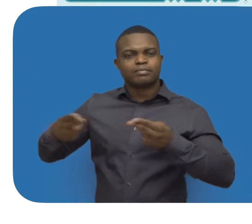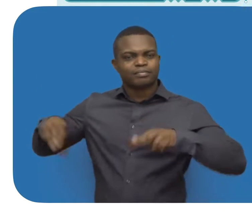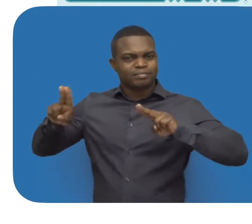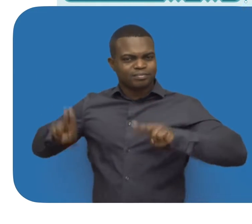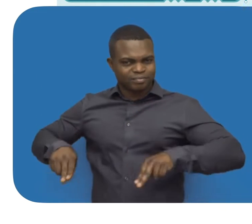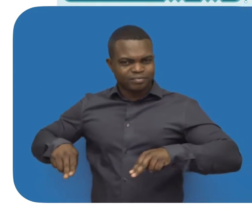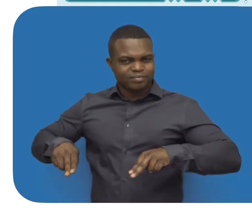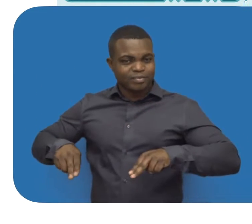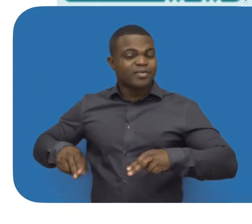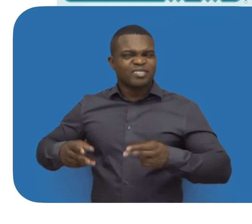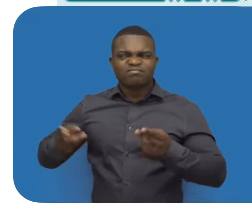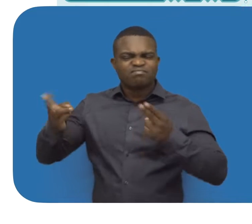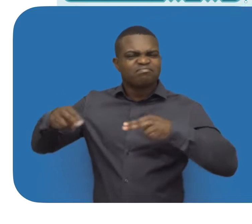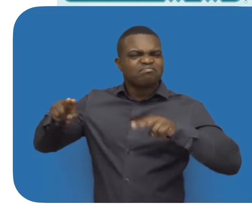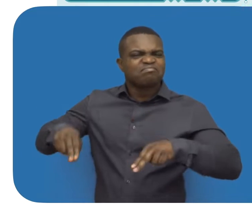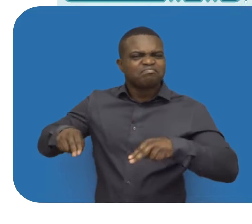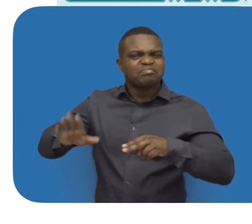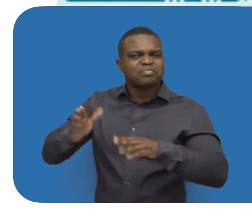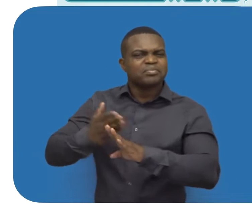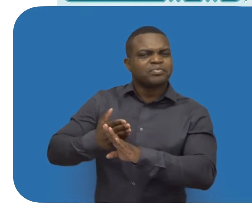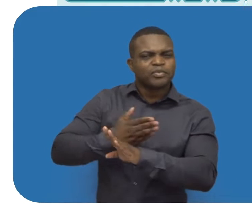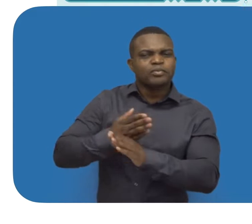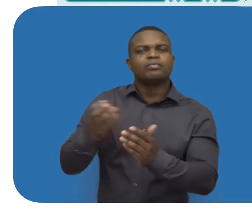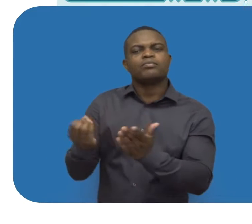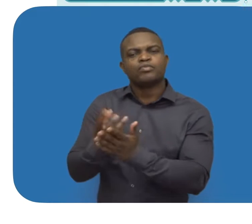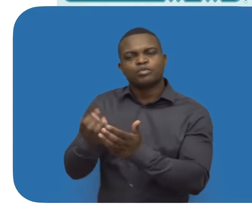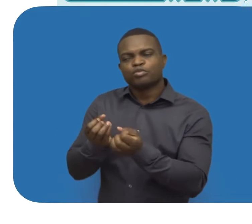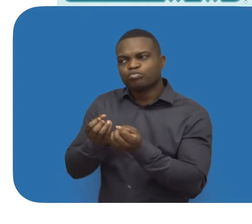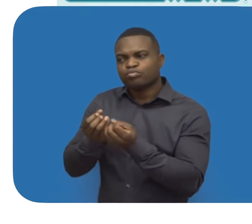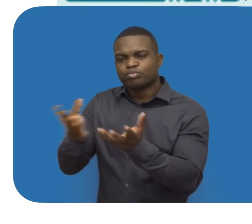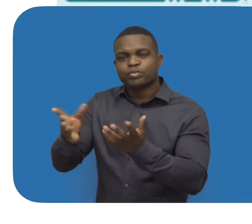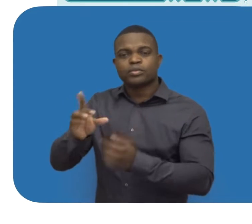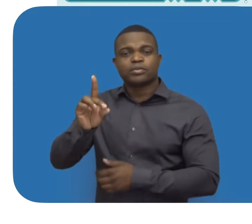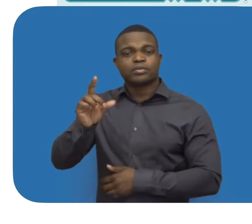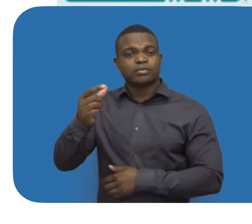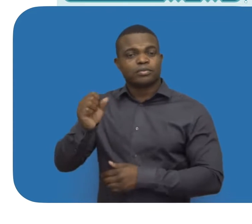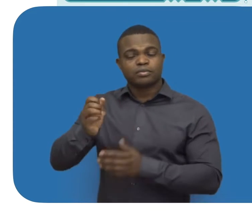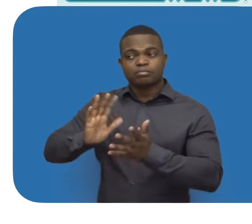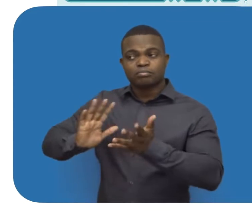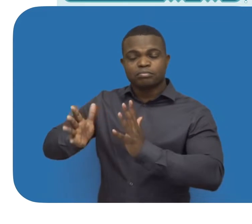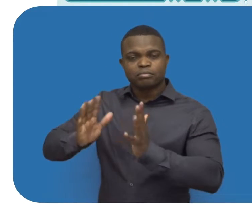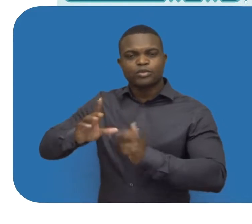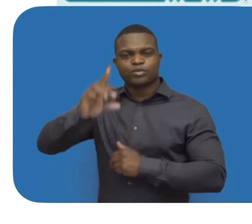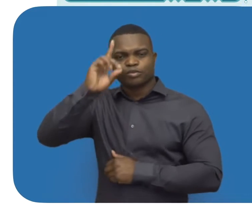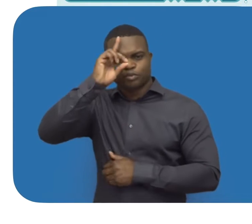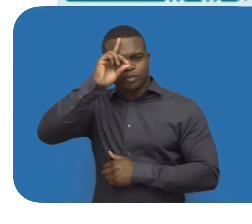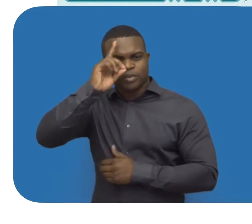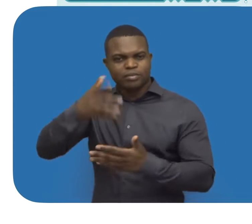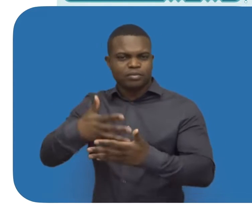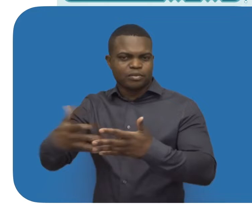This involved providing information in both DGS and German regarding the goals of the project,